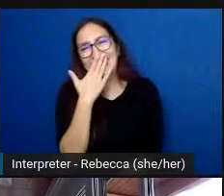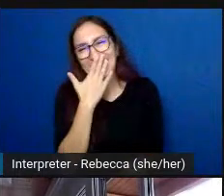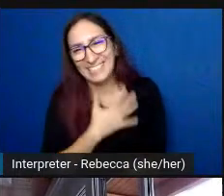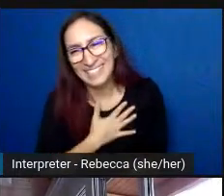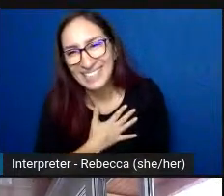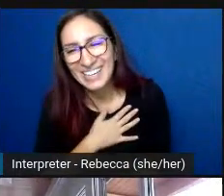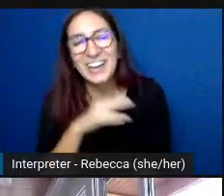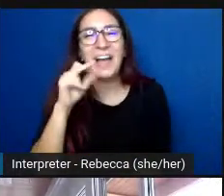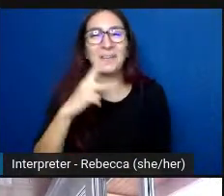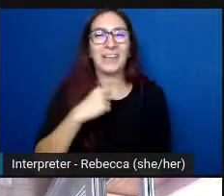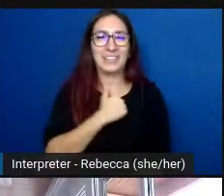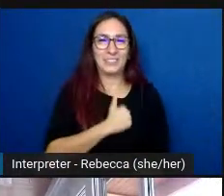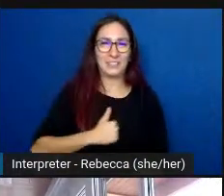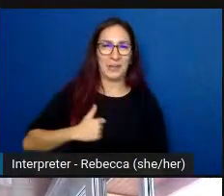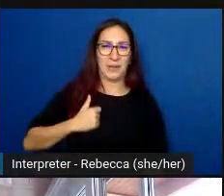Lazar Bulatovic: I will now turn off the speech.